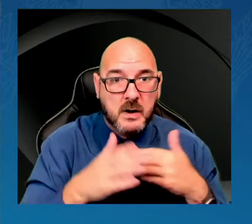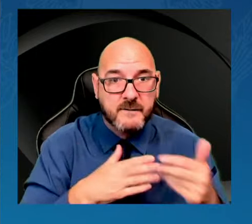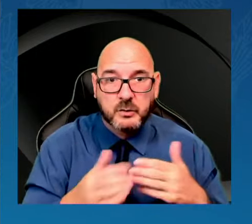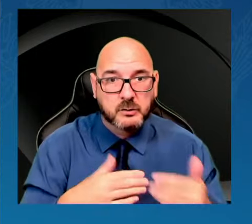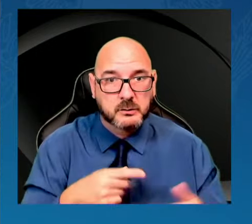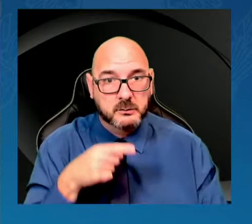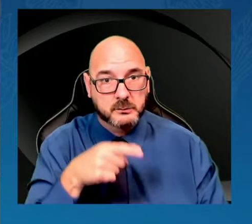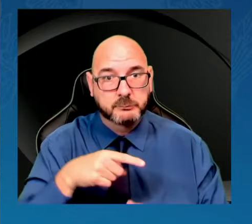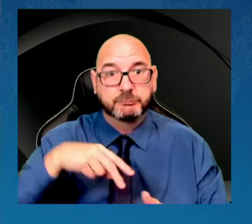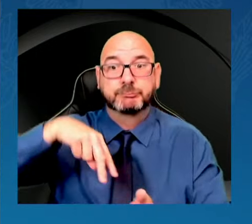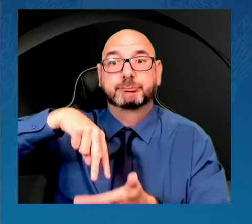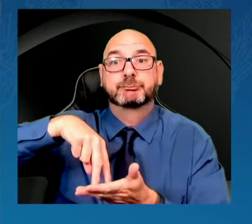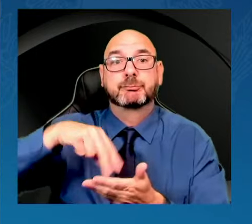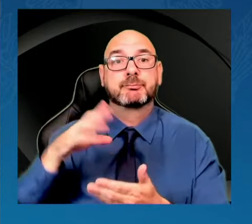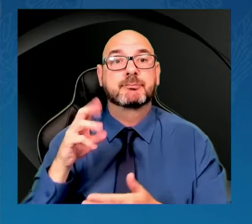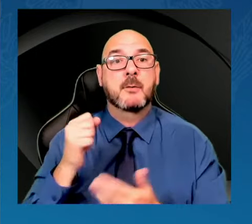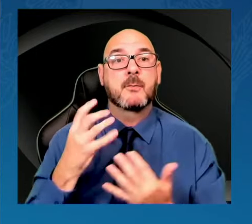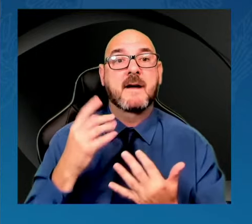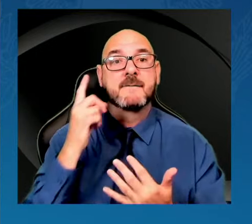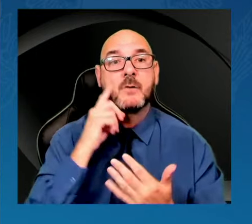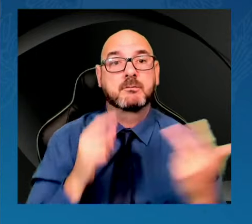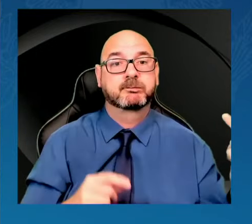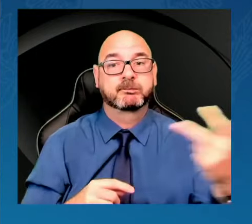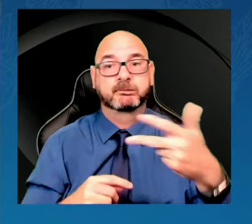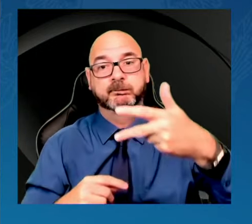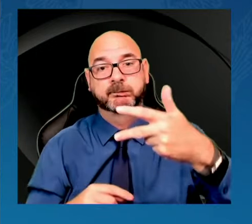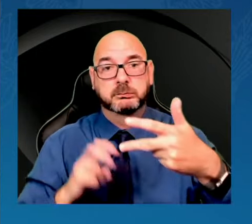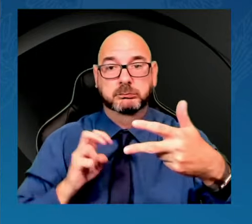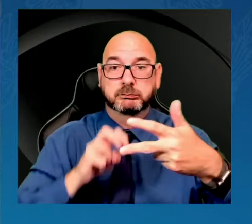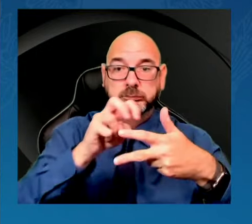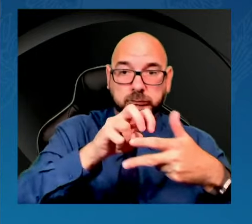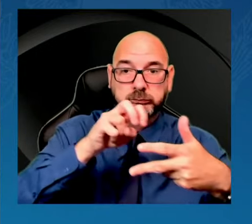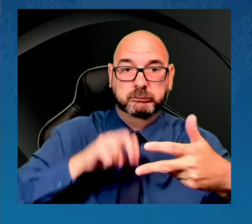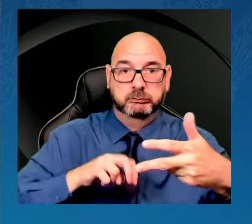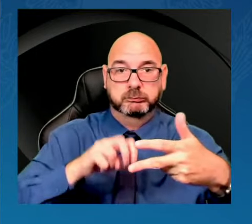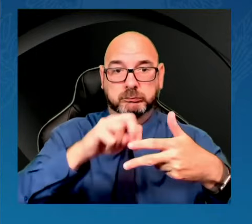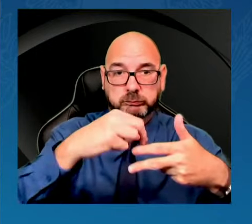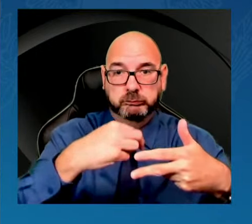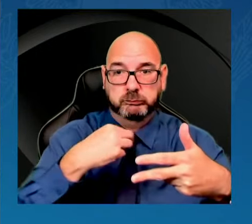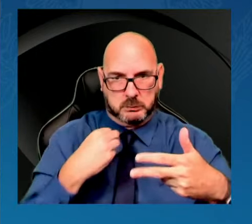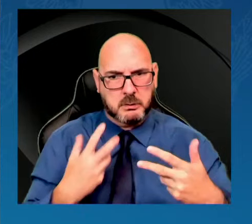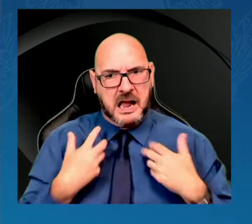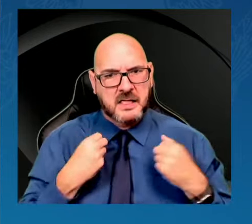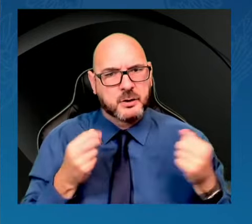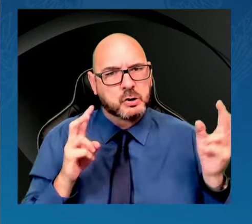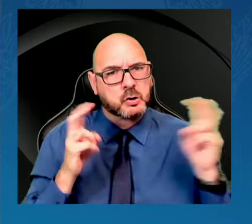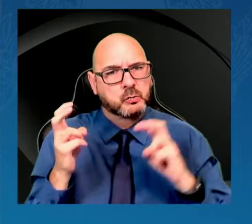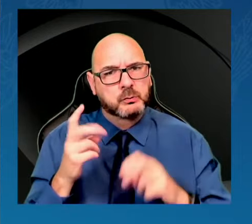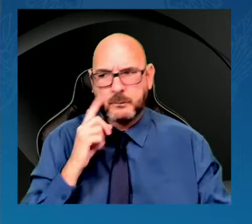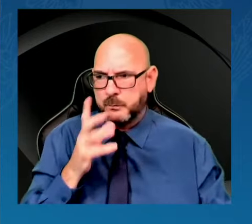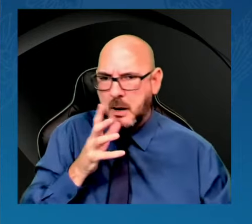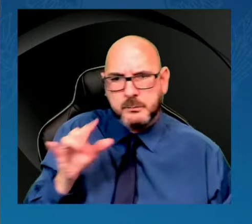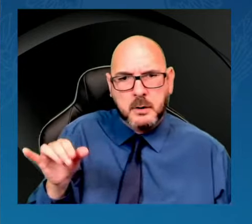And -- and that's a health issue. And that's a health issue for that mom who is pregnant